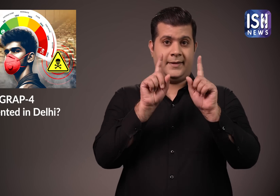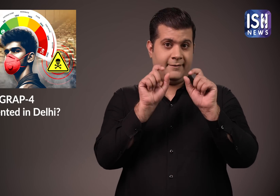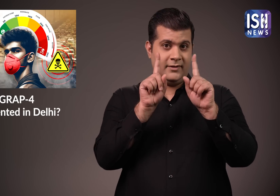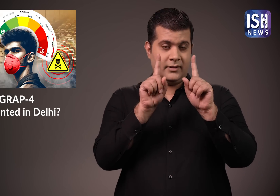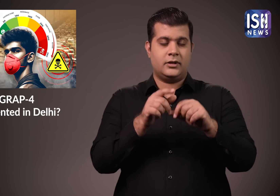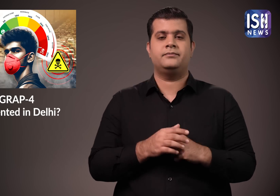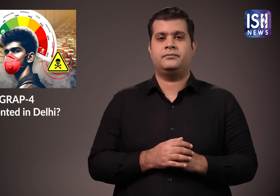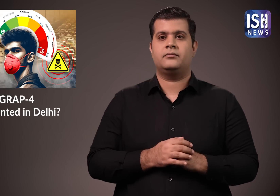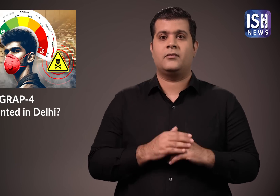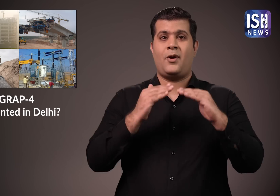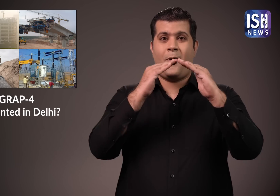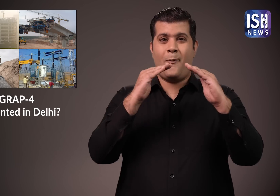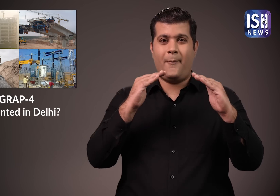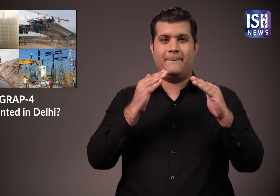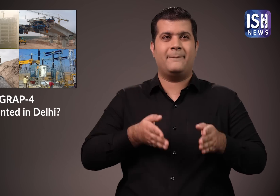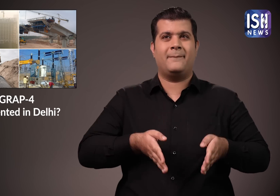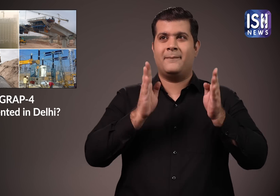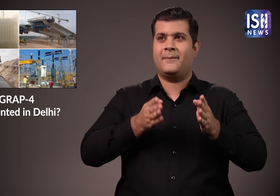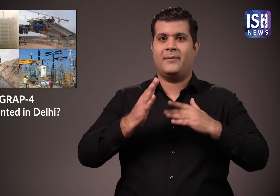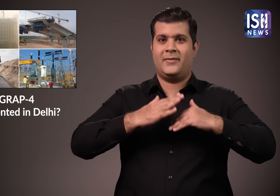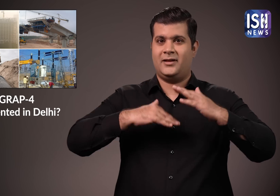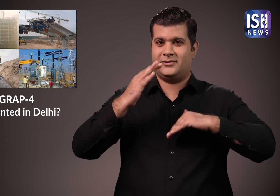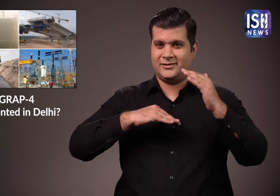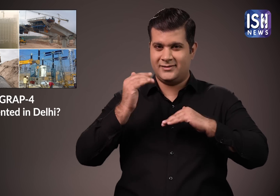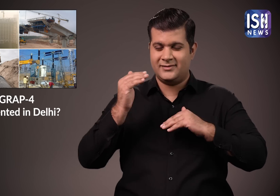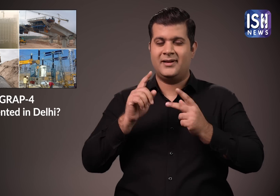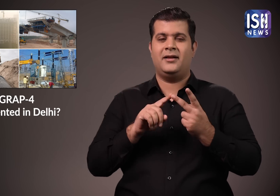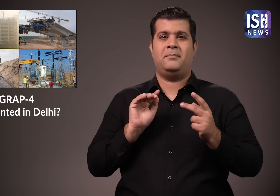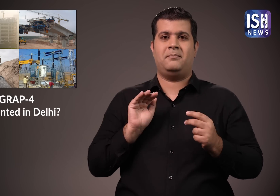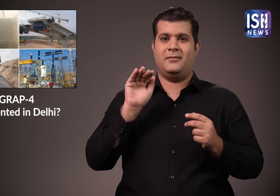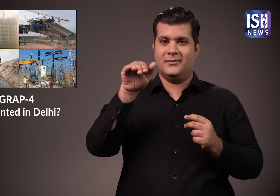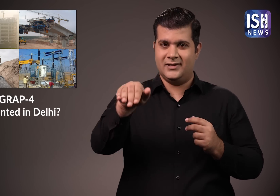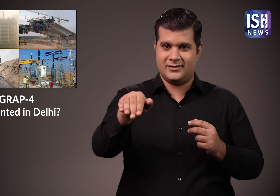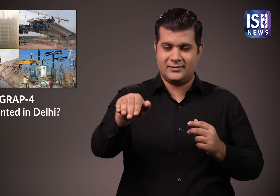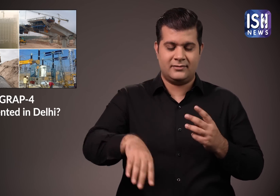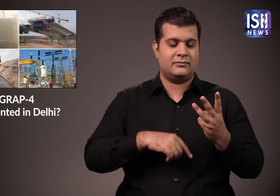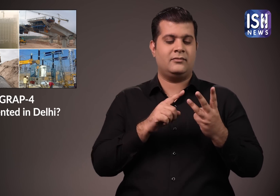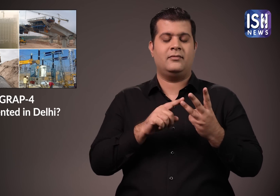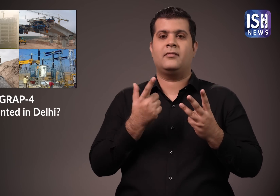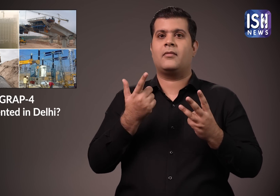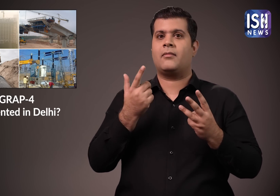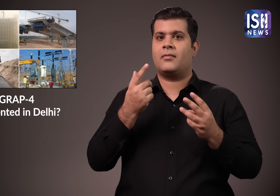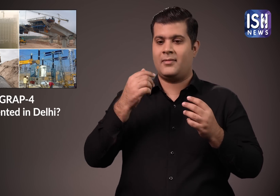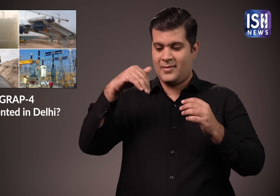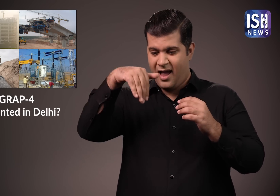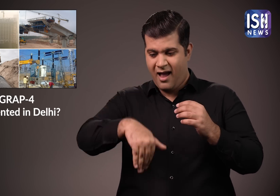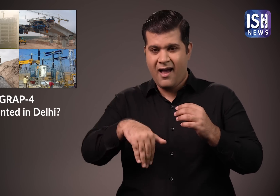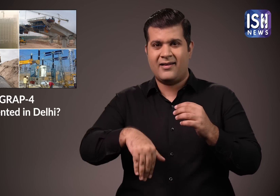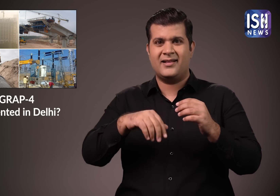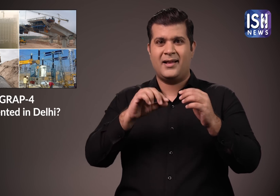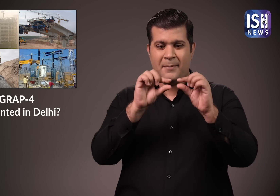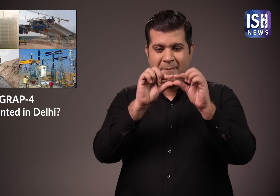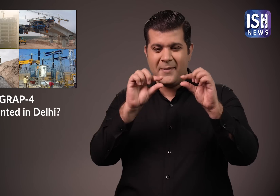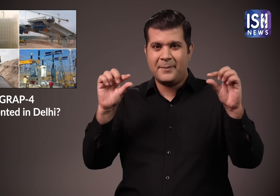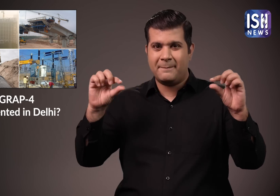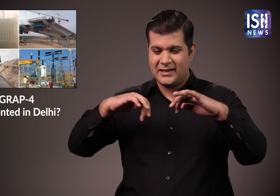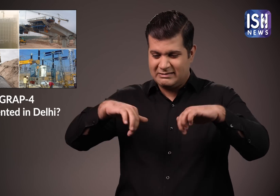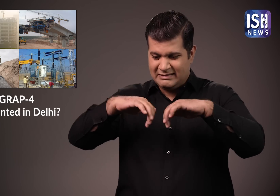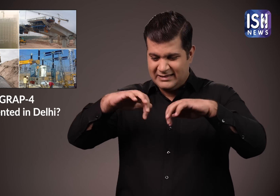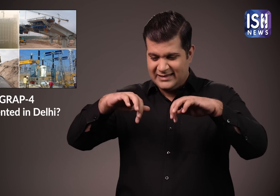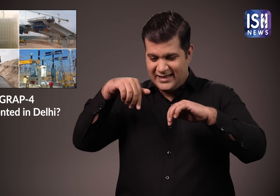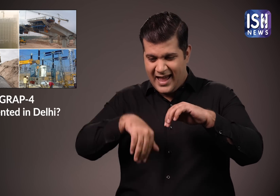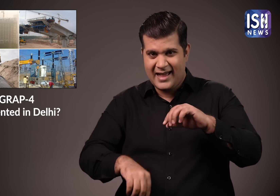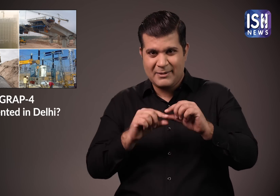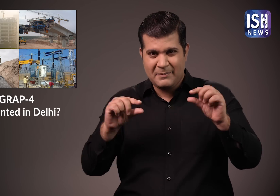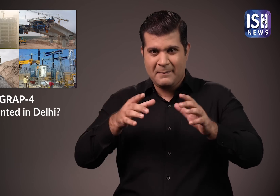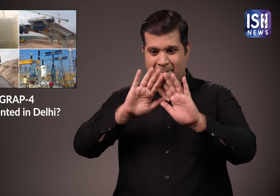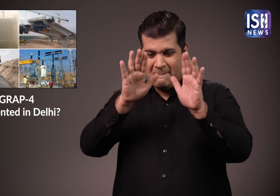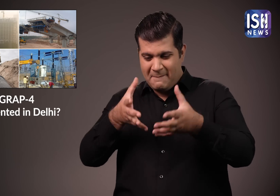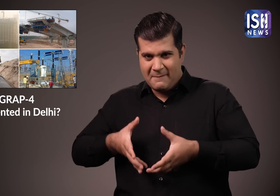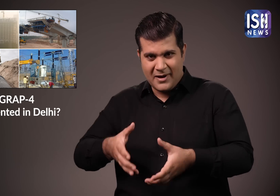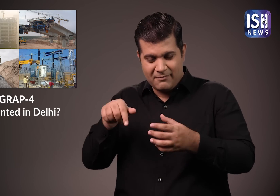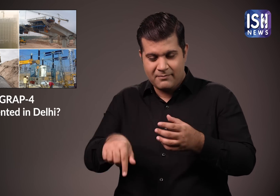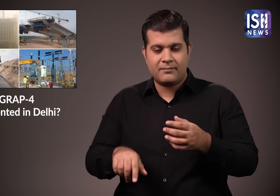11. Construction of buildings and over-bridges, installation of pipelines